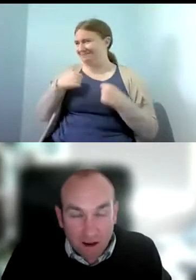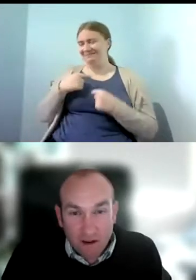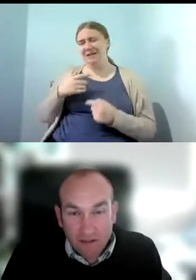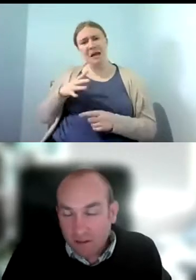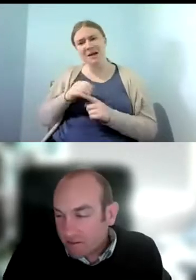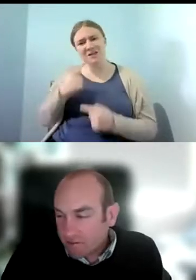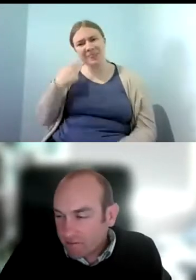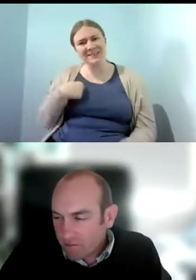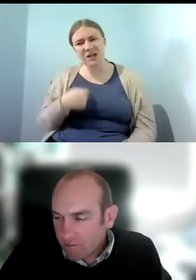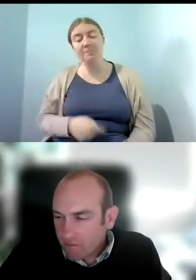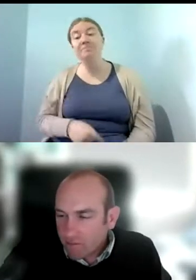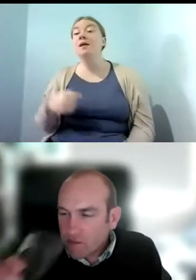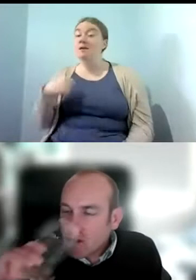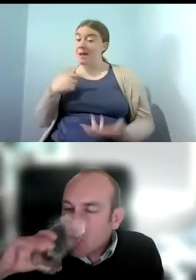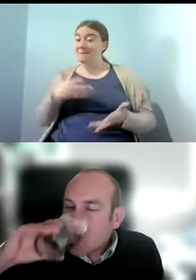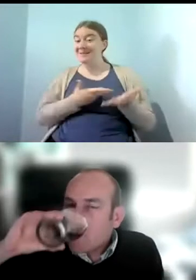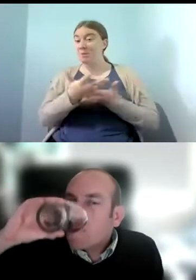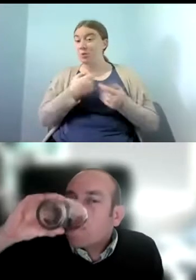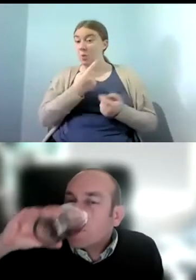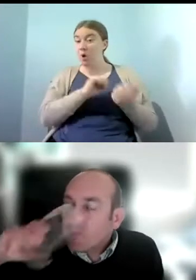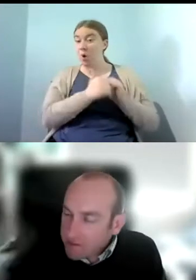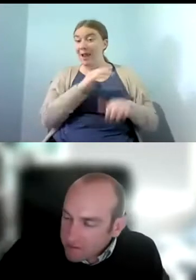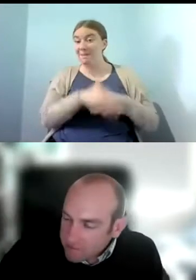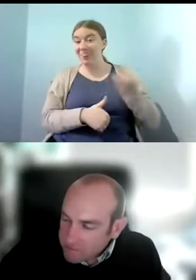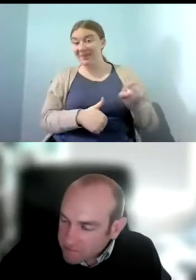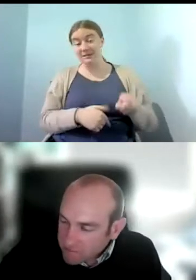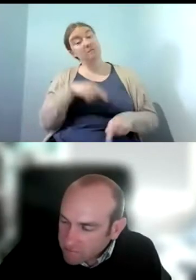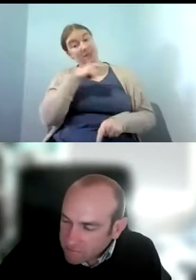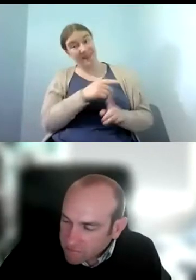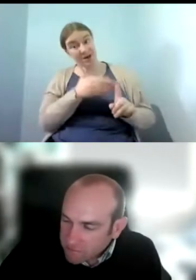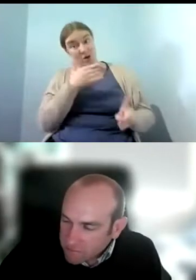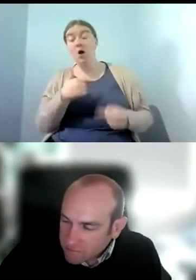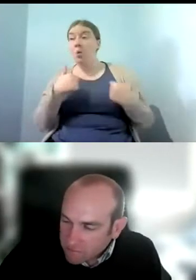i spoke to my colleague about this recently and he said they have noticed we are learning so much